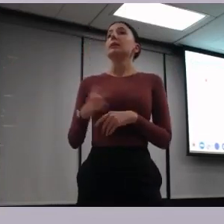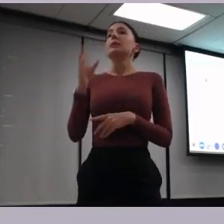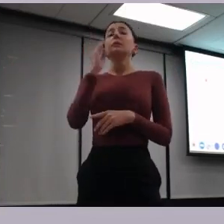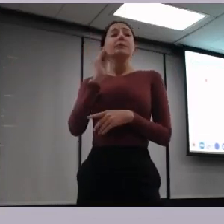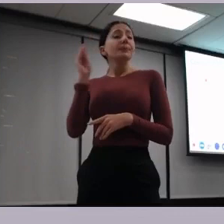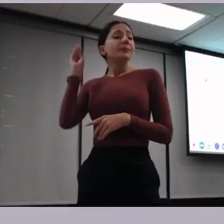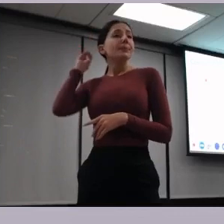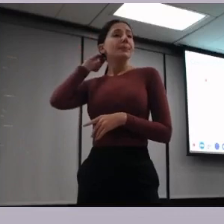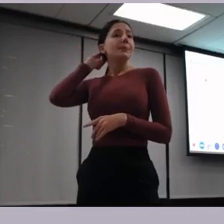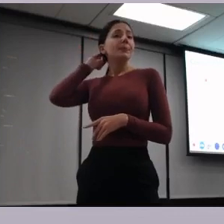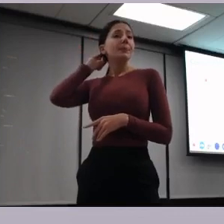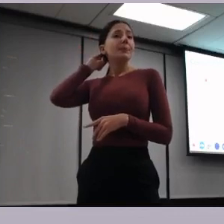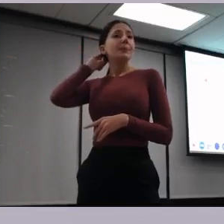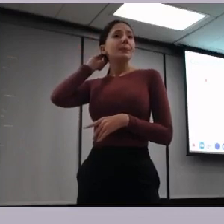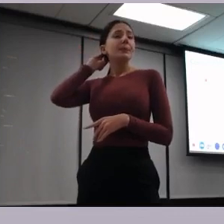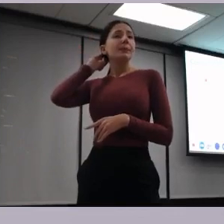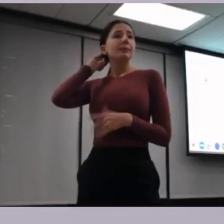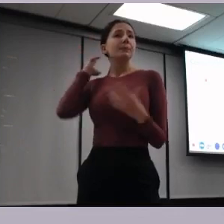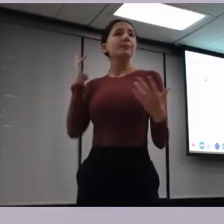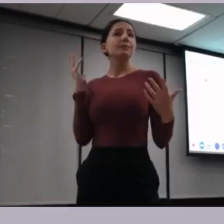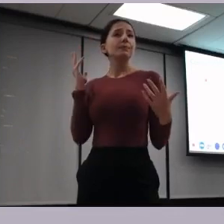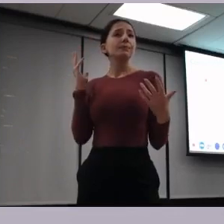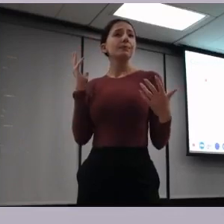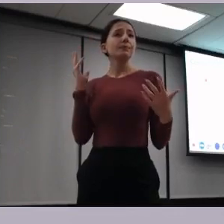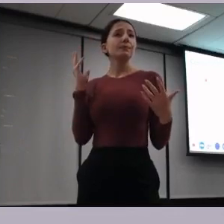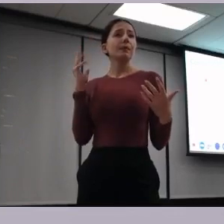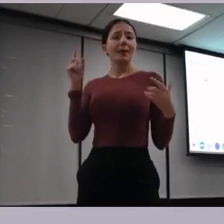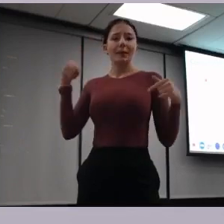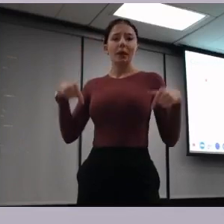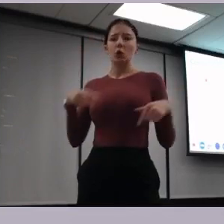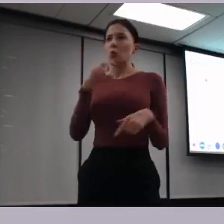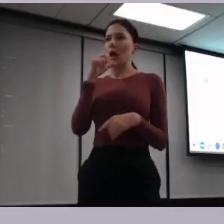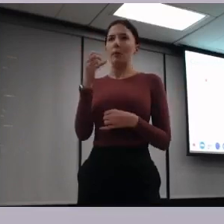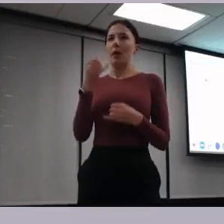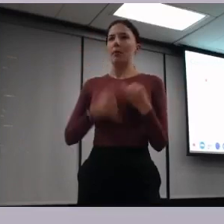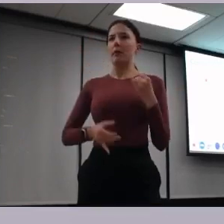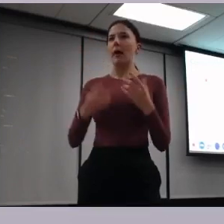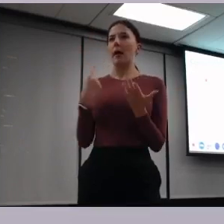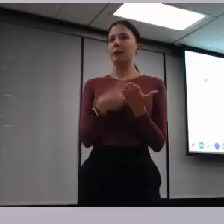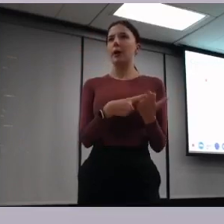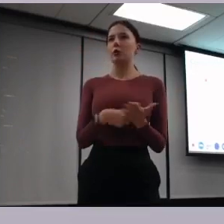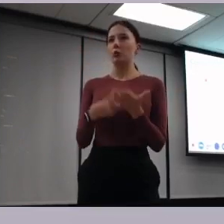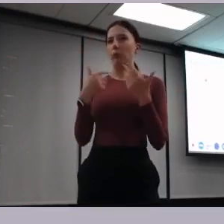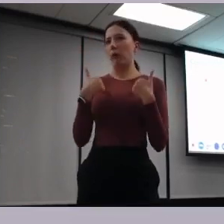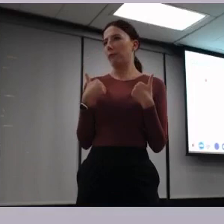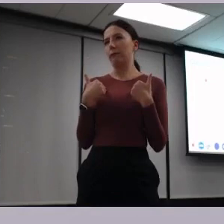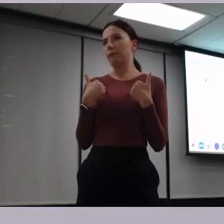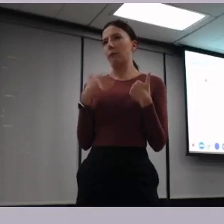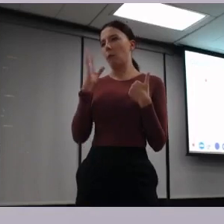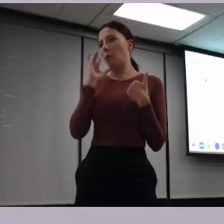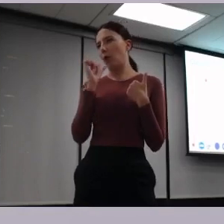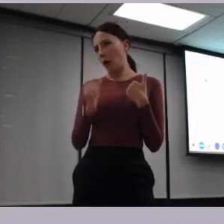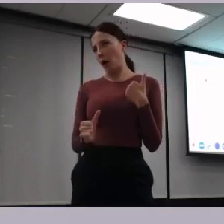firstly not going to be the last conversation. This is the first of many conversations.